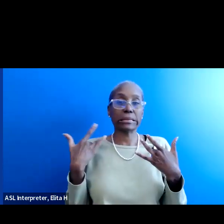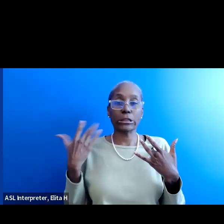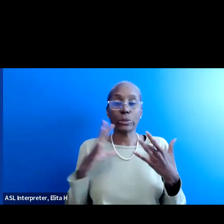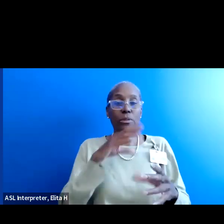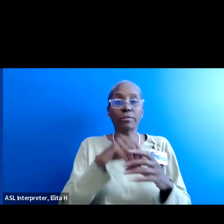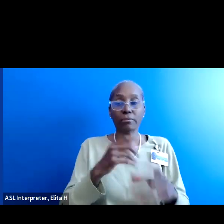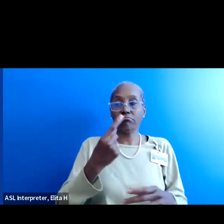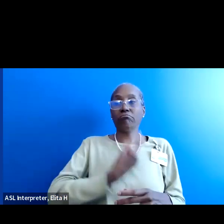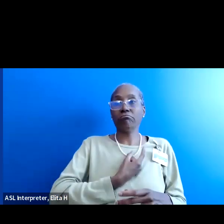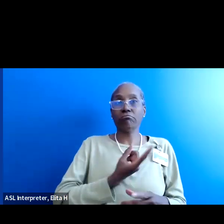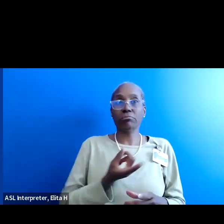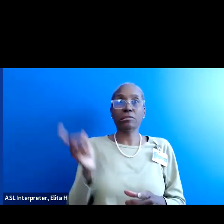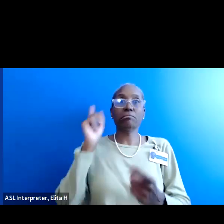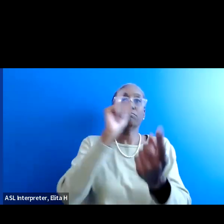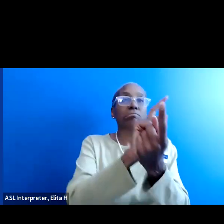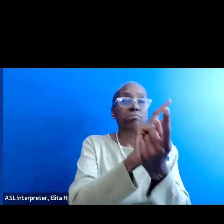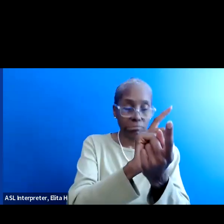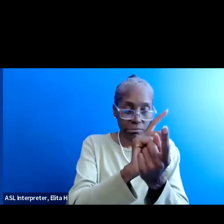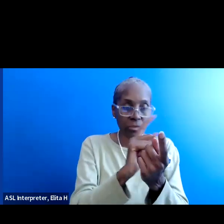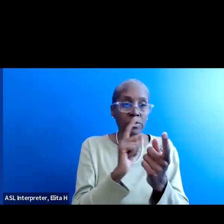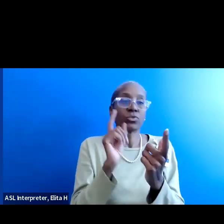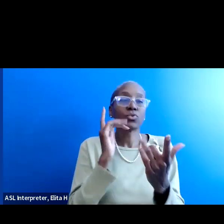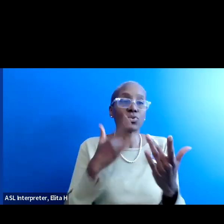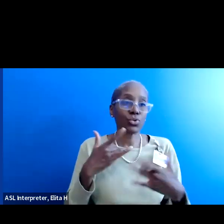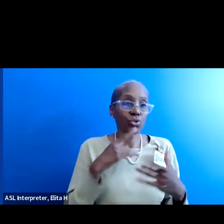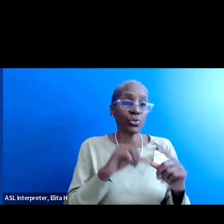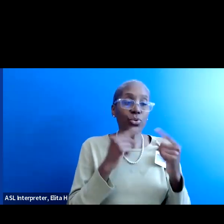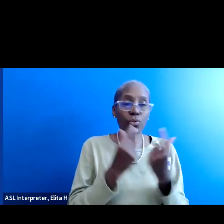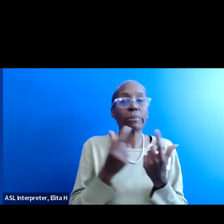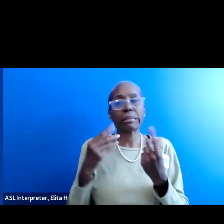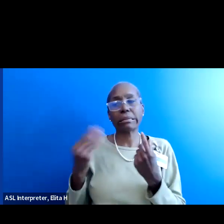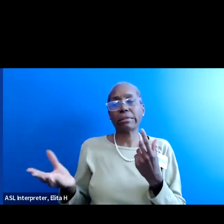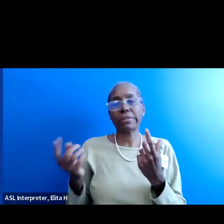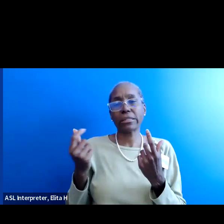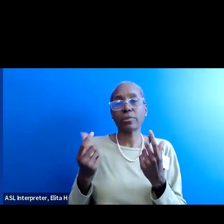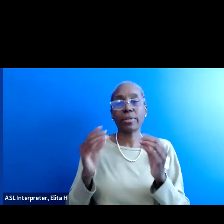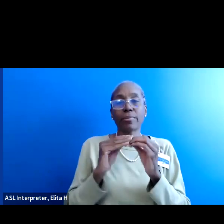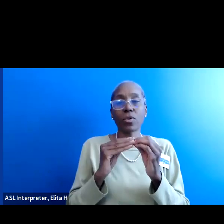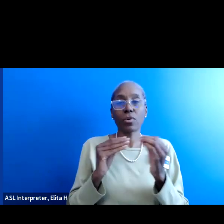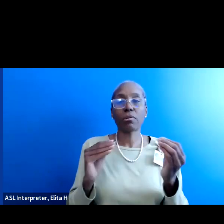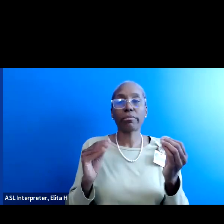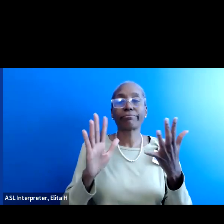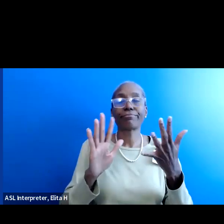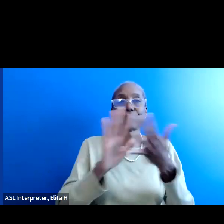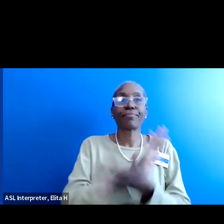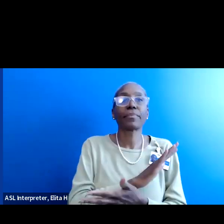obviously address the concern in a group. That gives them a little bit of an anonymous approach,